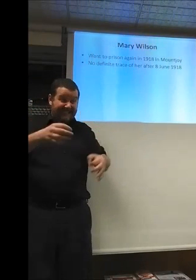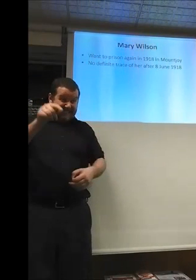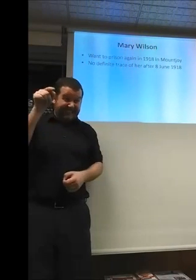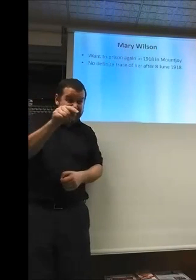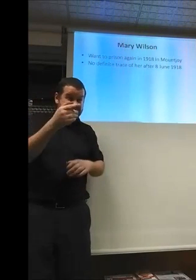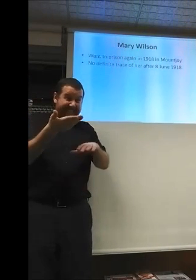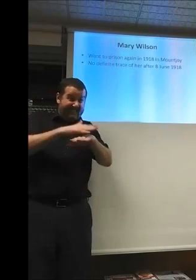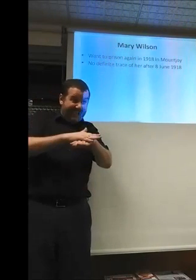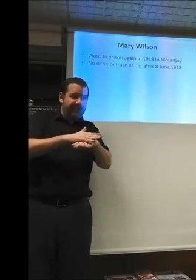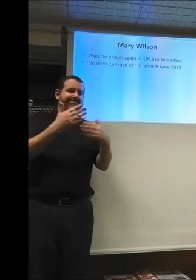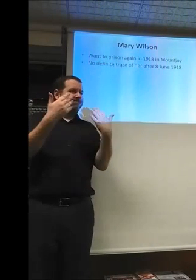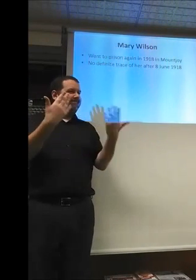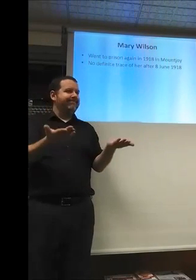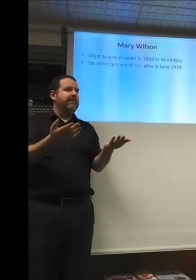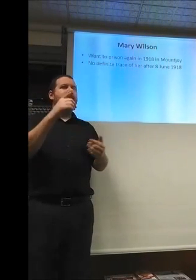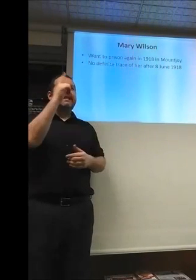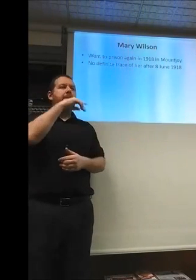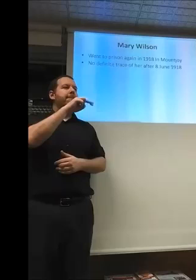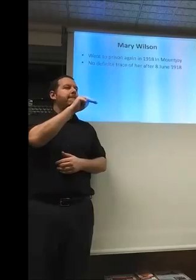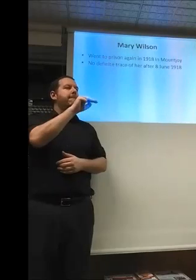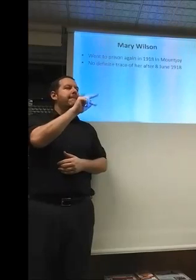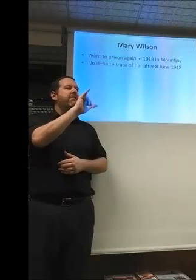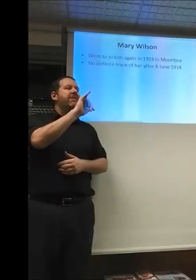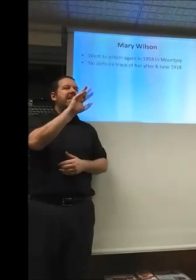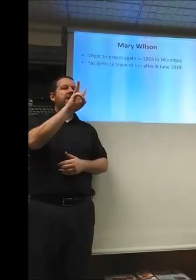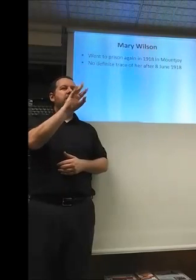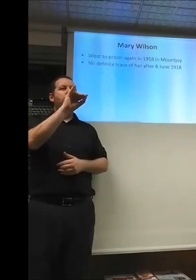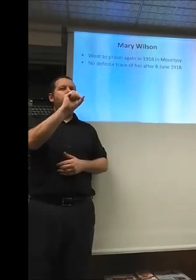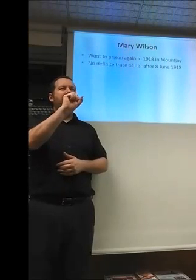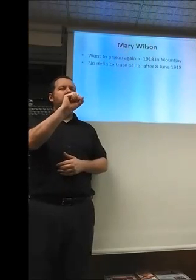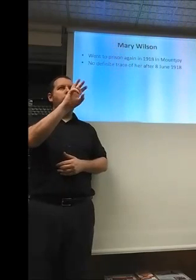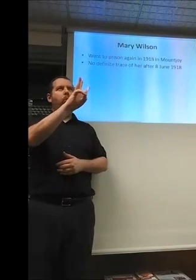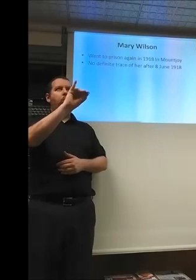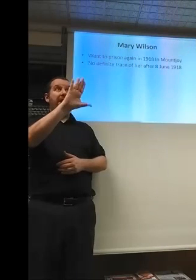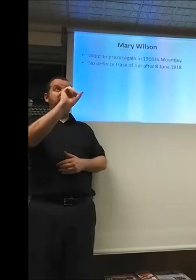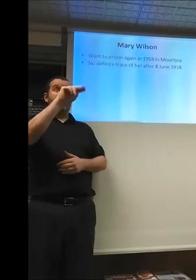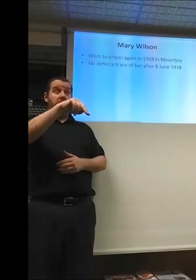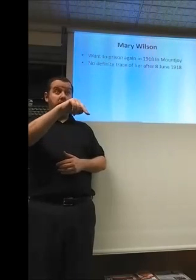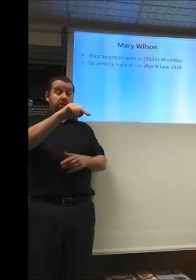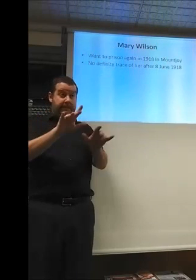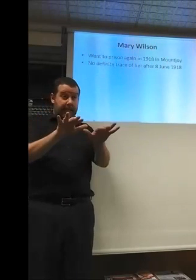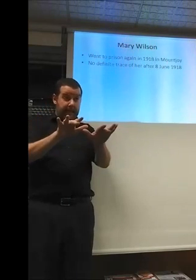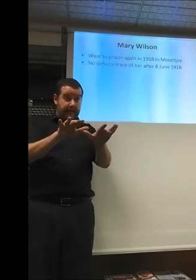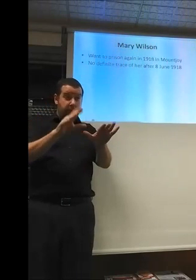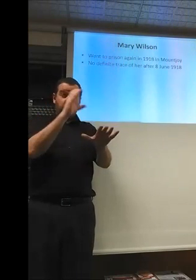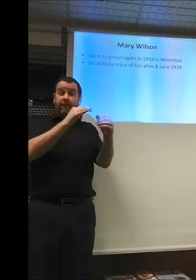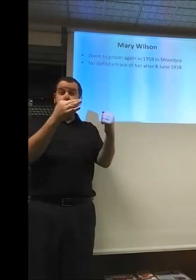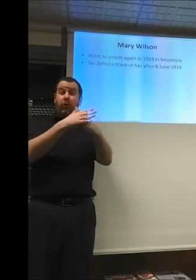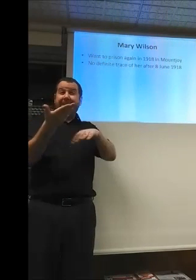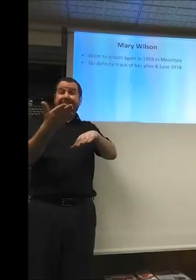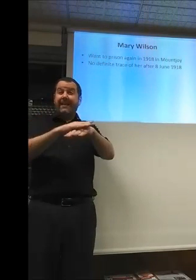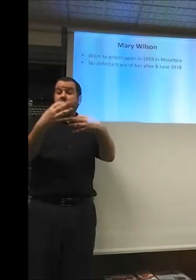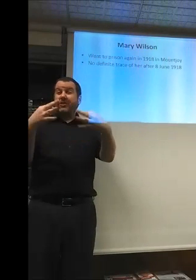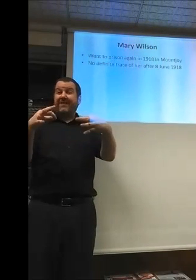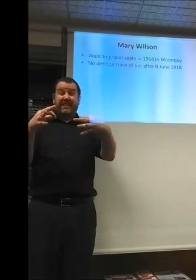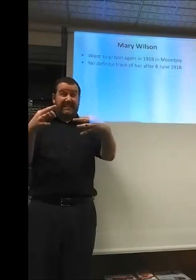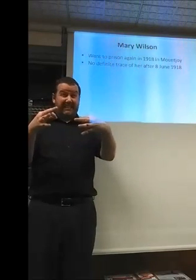or grandchildren and, I would love to see if they’re still alive and now and tell them do you know this information about your grandmother, so I will try but at the moment